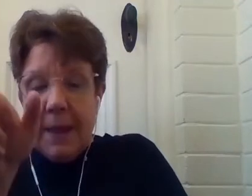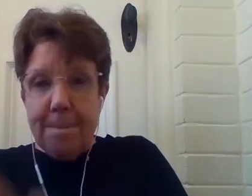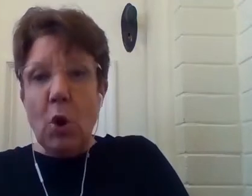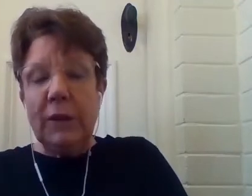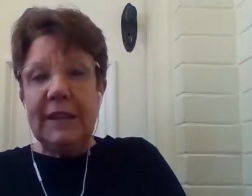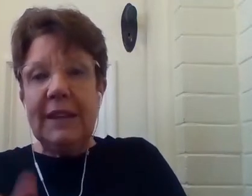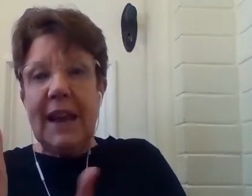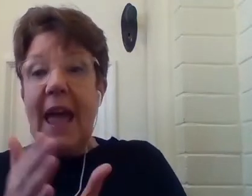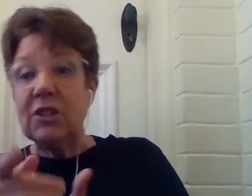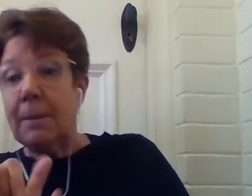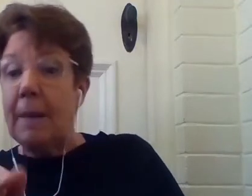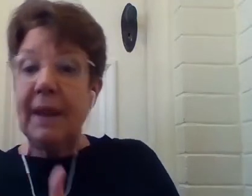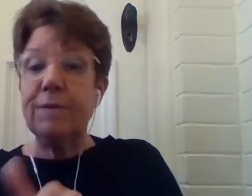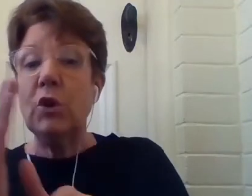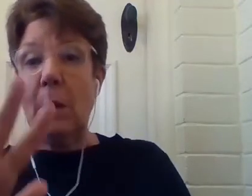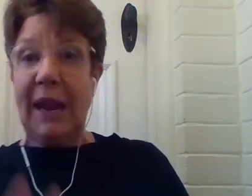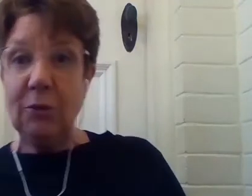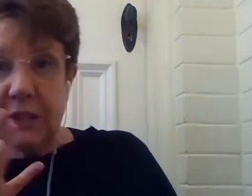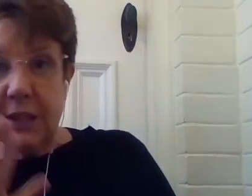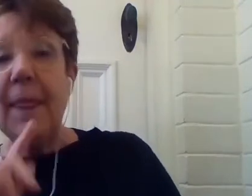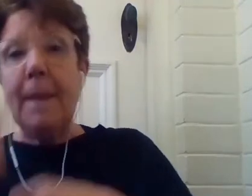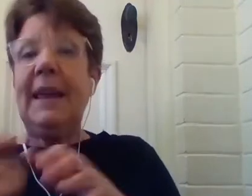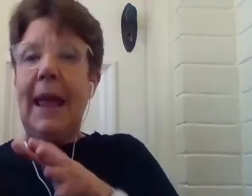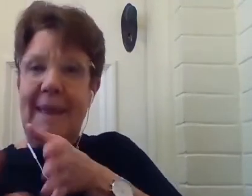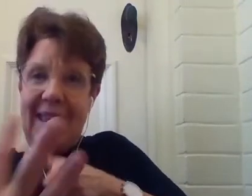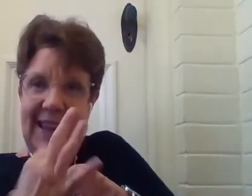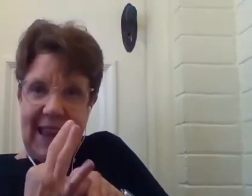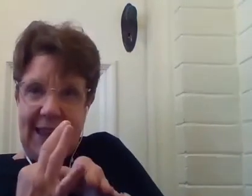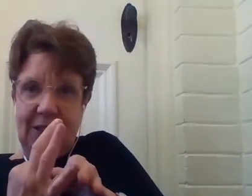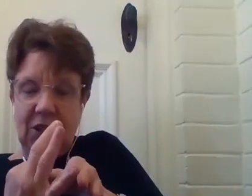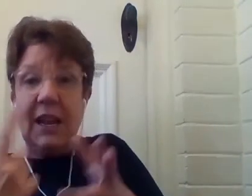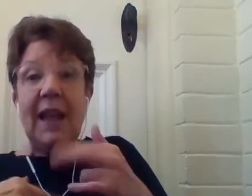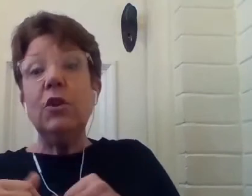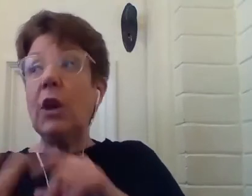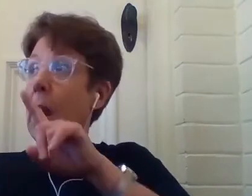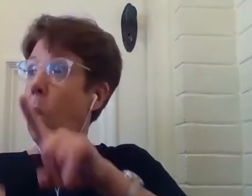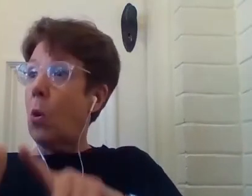from interested to engaged. If you can backtrack that and think about,